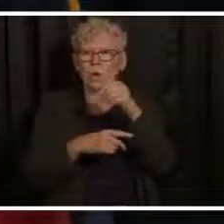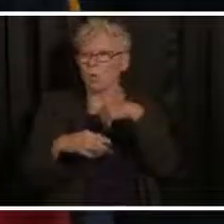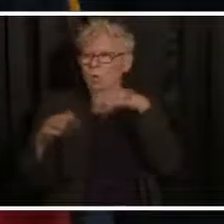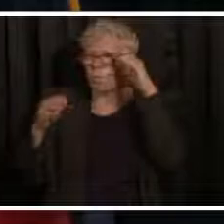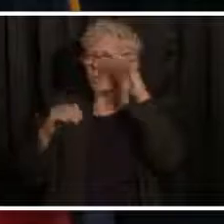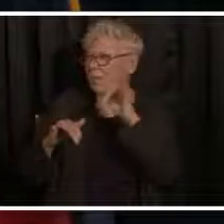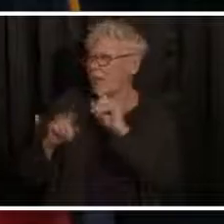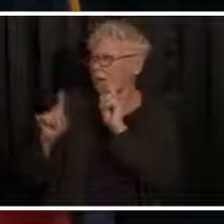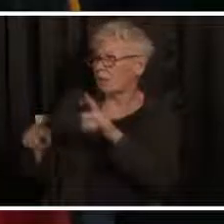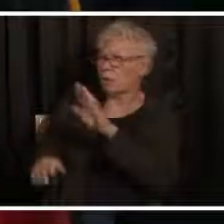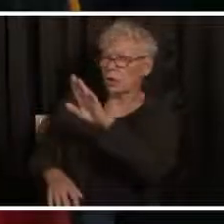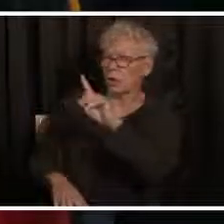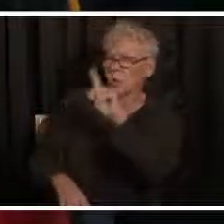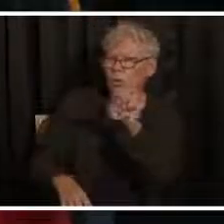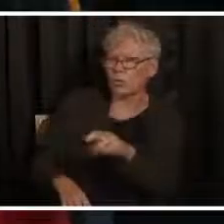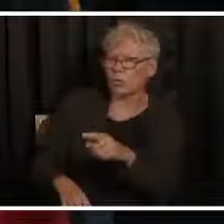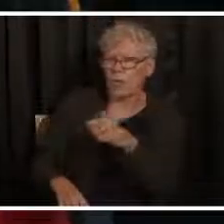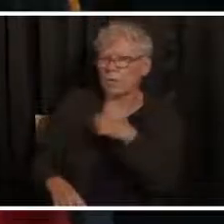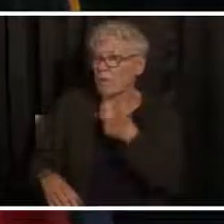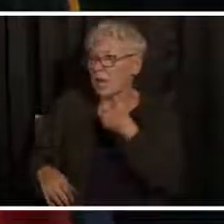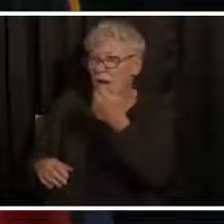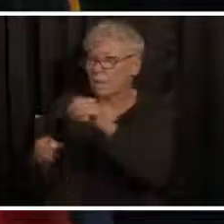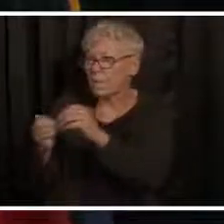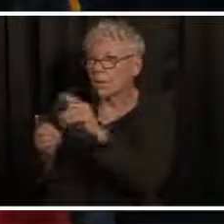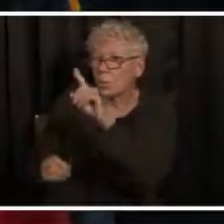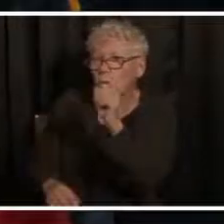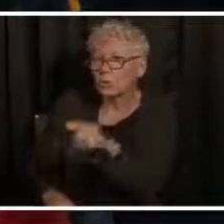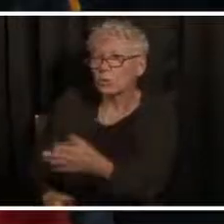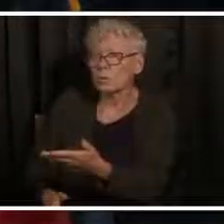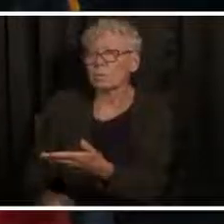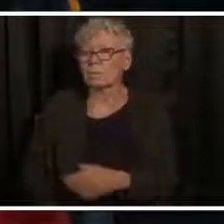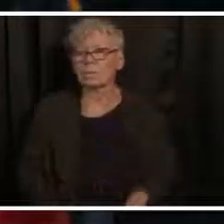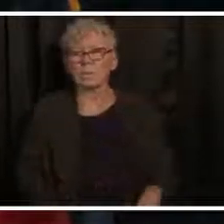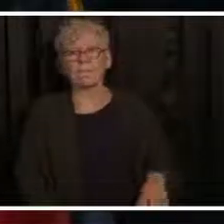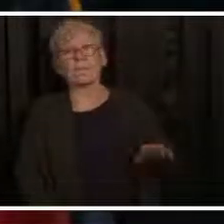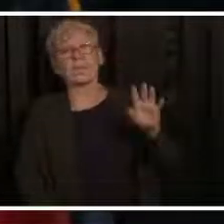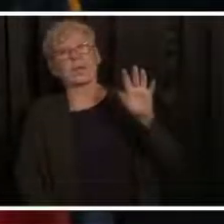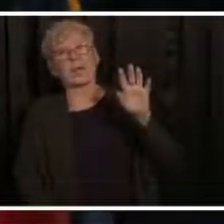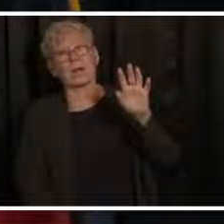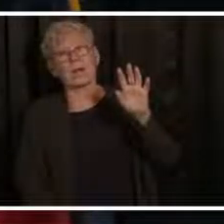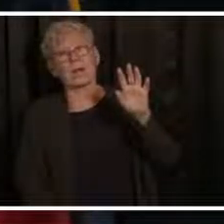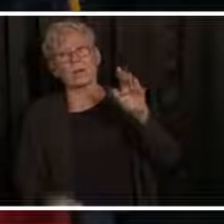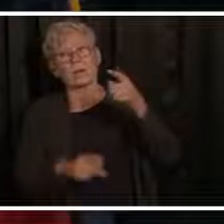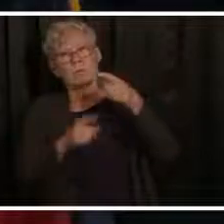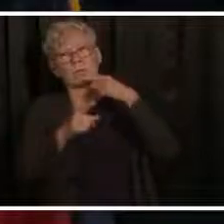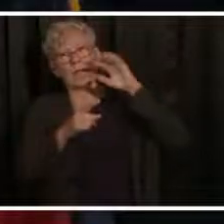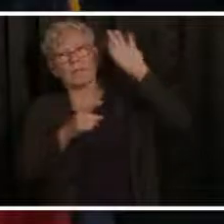you have a follow up? in the meantime, when you say that the federal supply is there, is that mean you just pull from